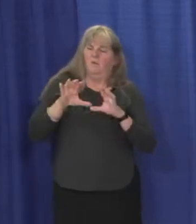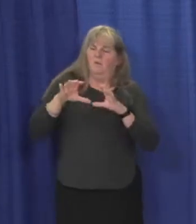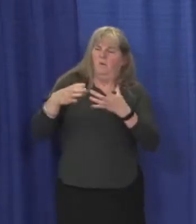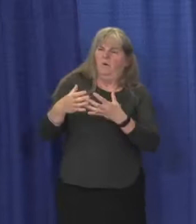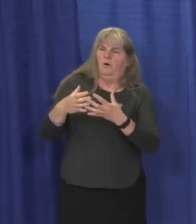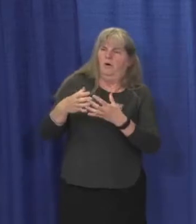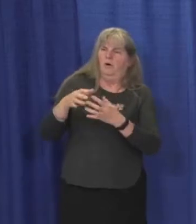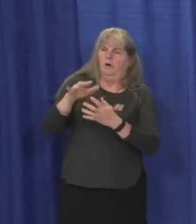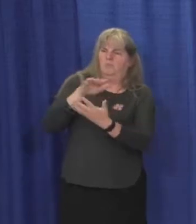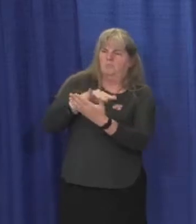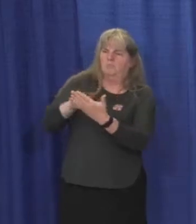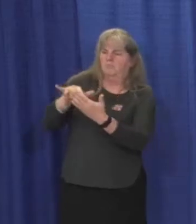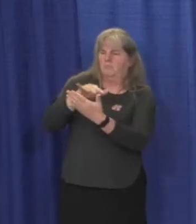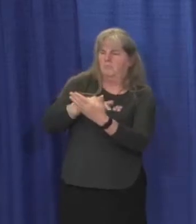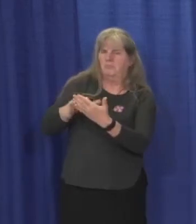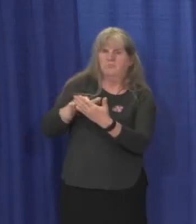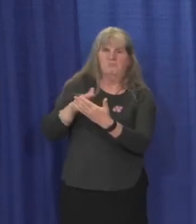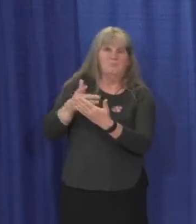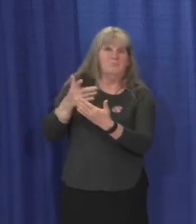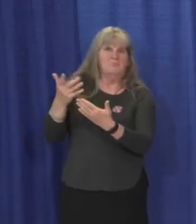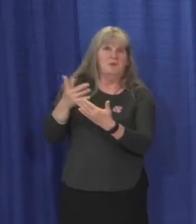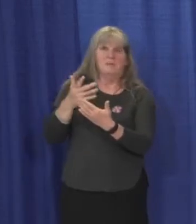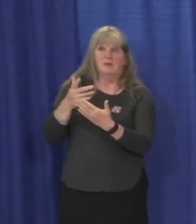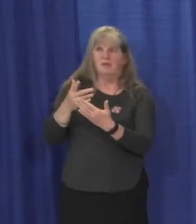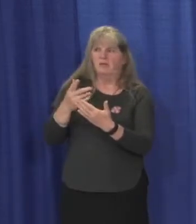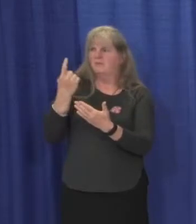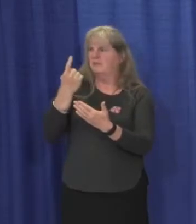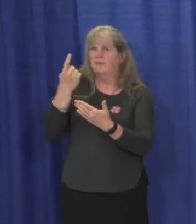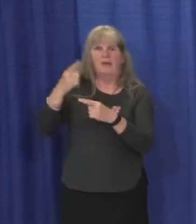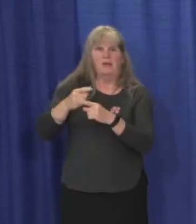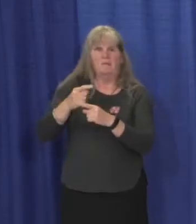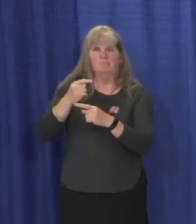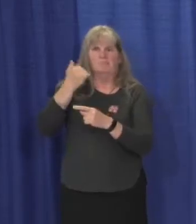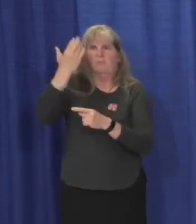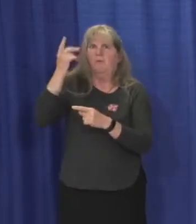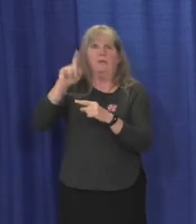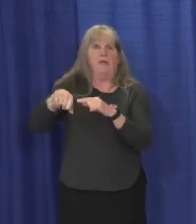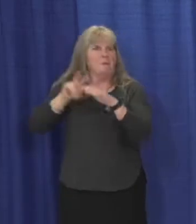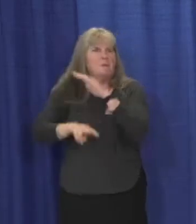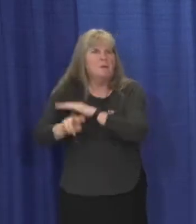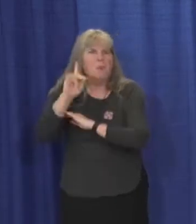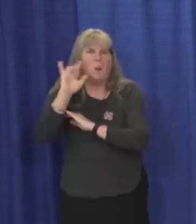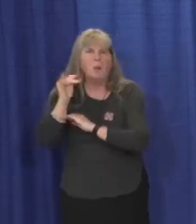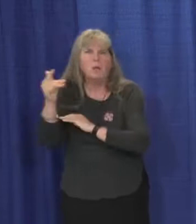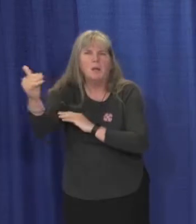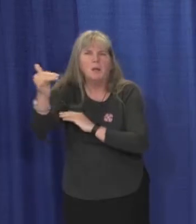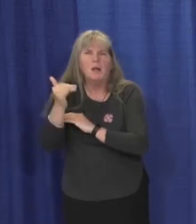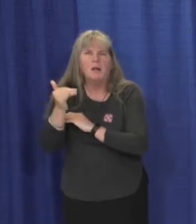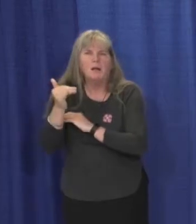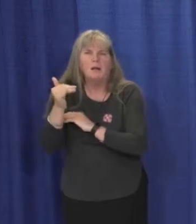world as we see and watch behave in ways that we can't predict.